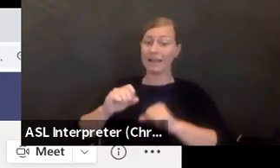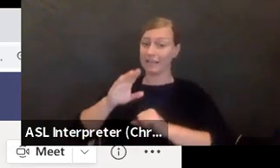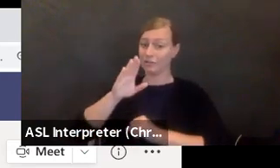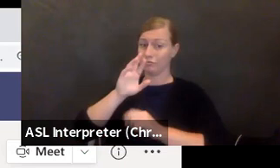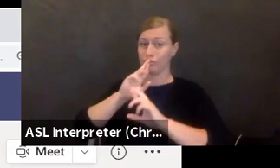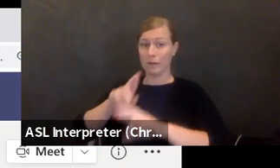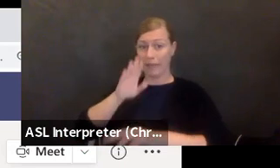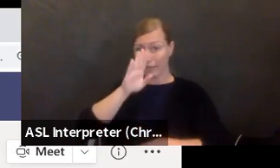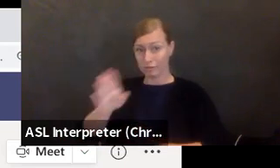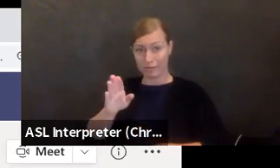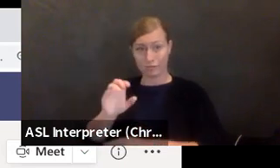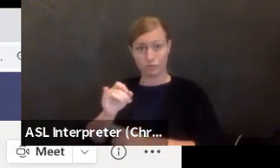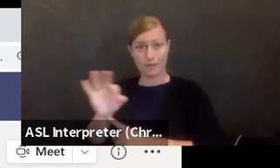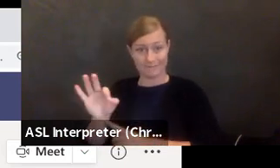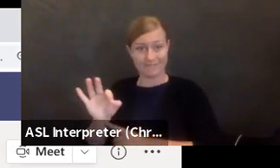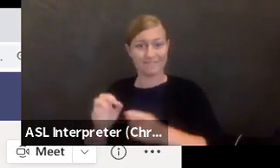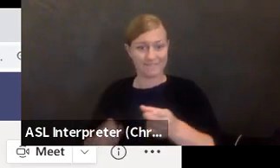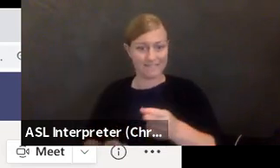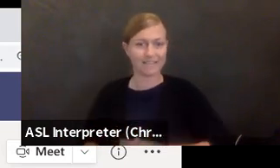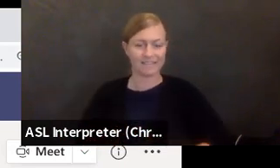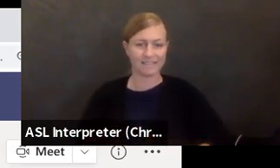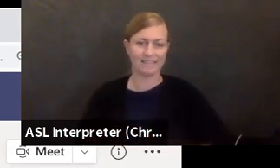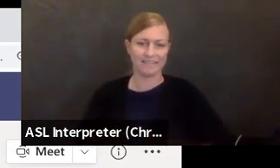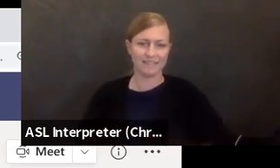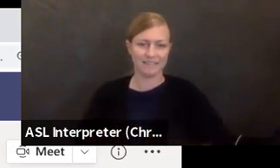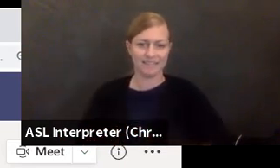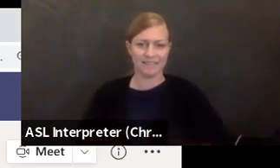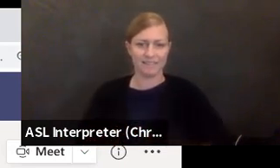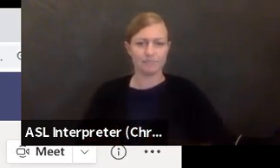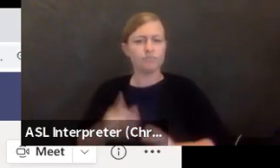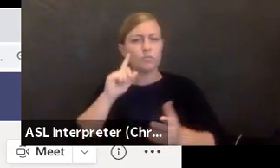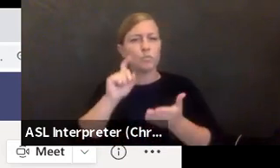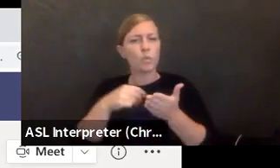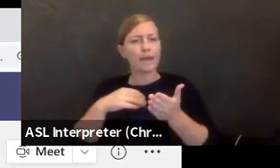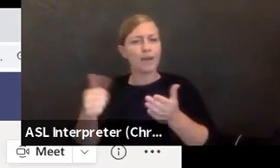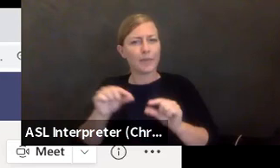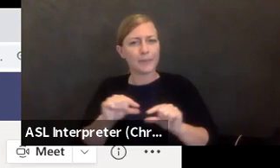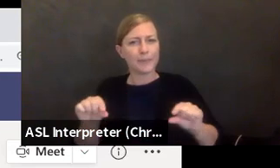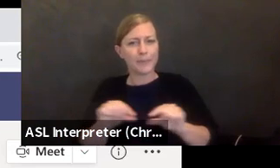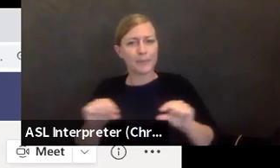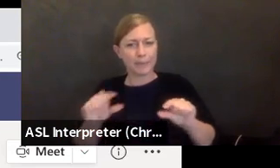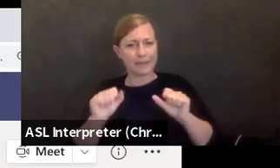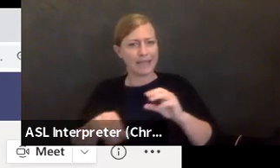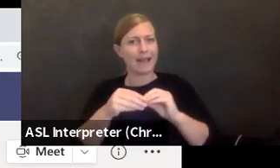Now, I'm going to look at what Jeff did. He did an -- which directly commented to me and I can reply directed to Jeff